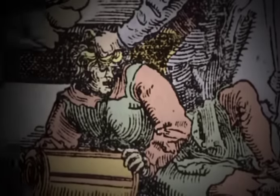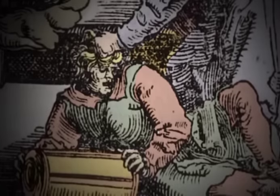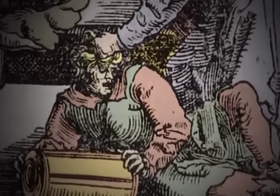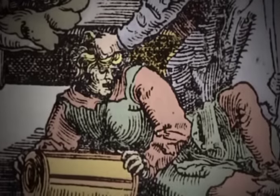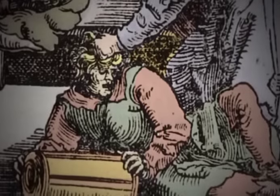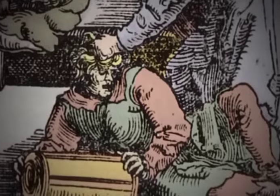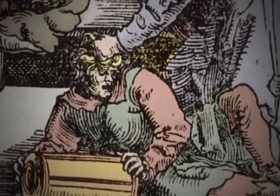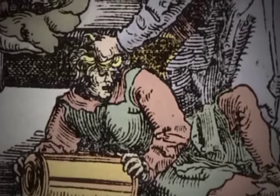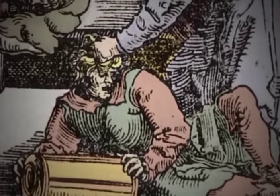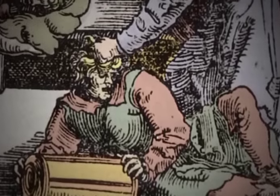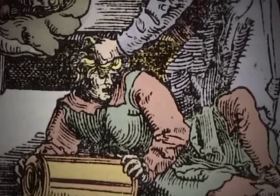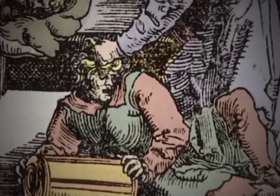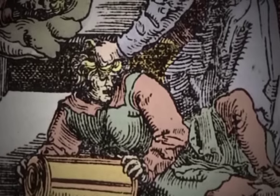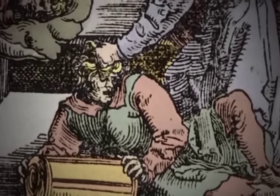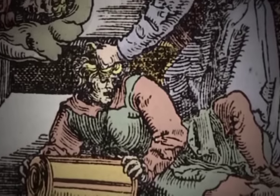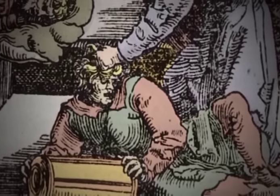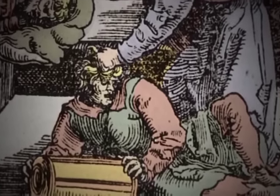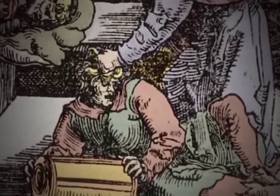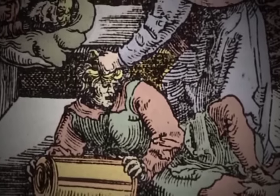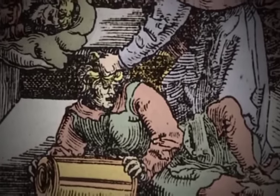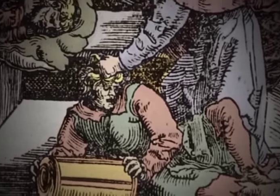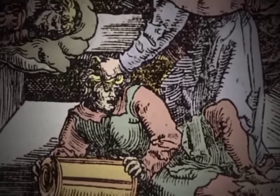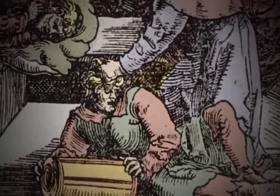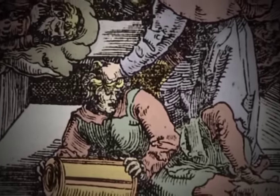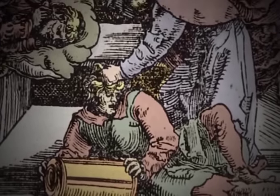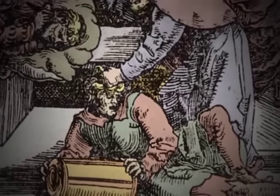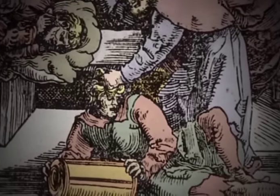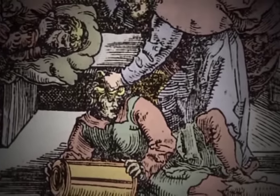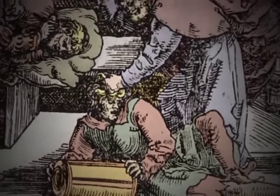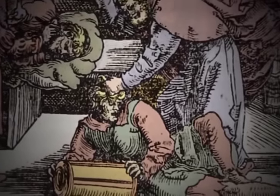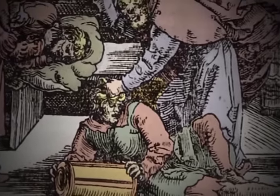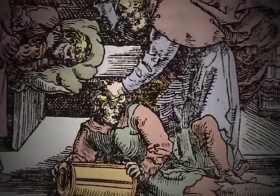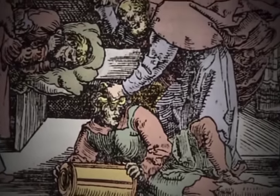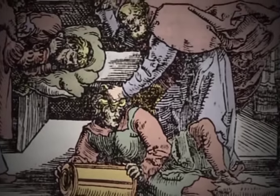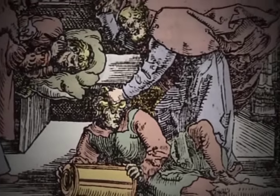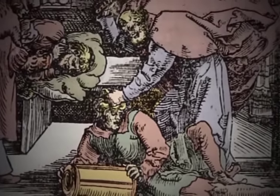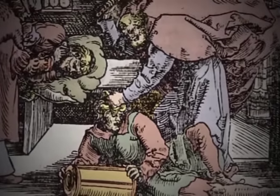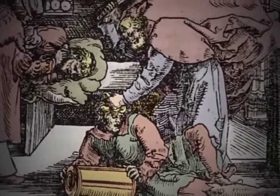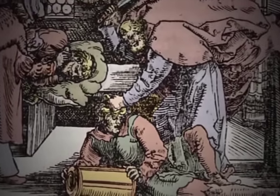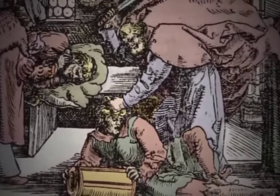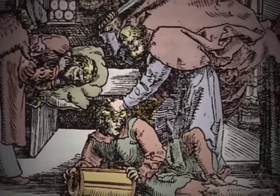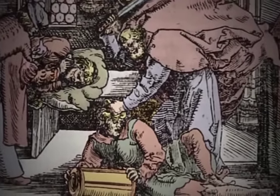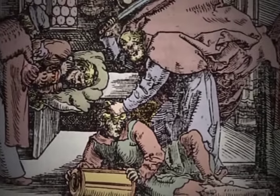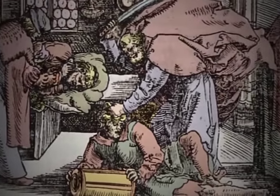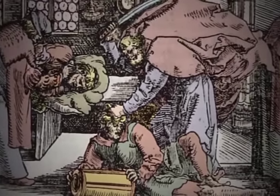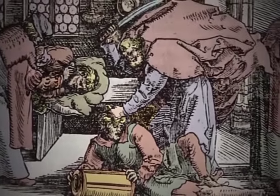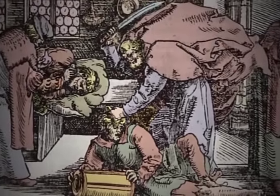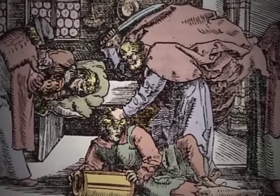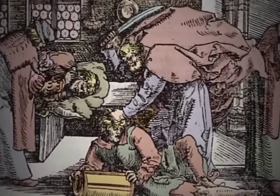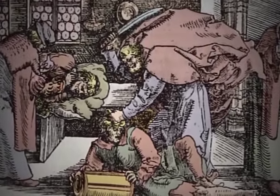But that isn't how the story begins. For centuries, hearing people saw deafness